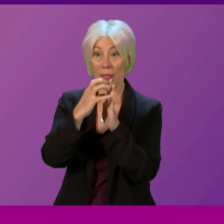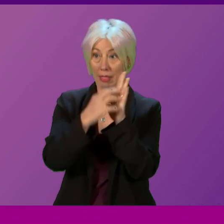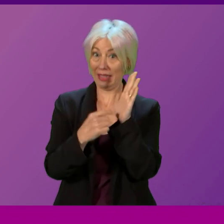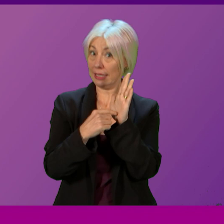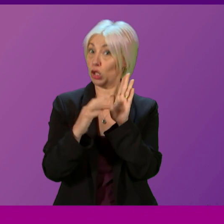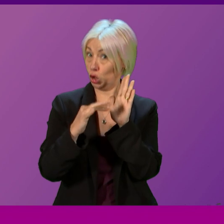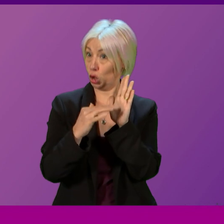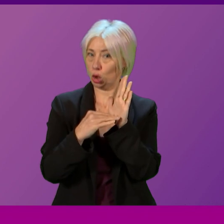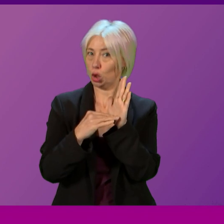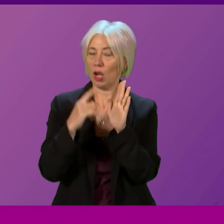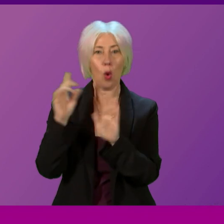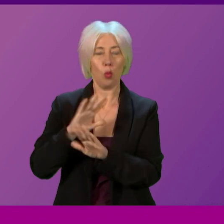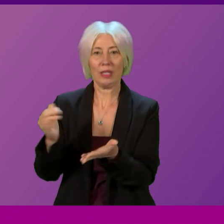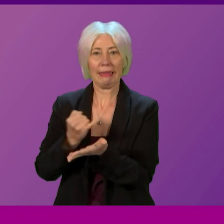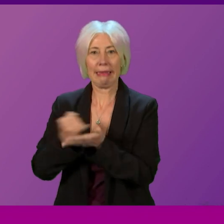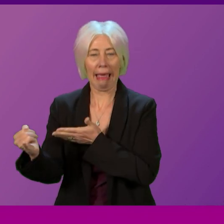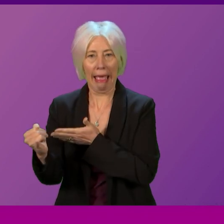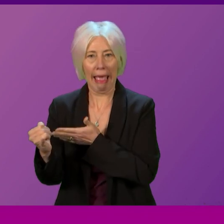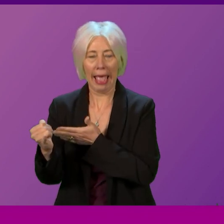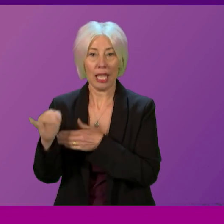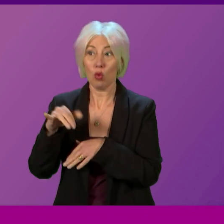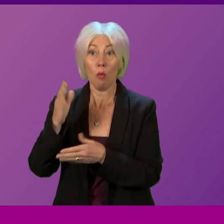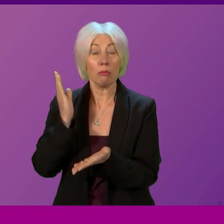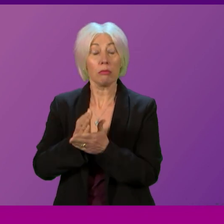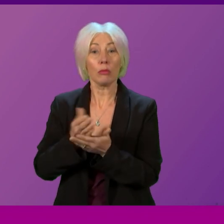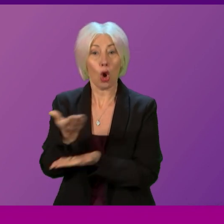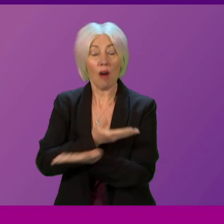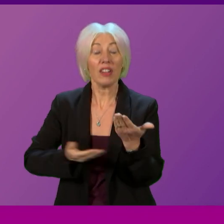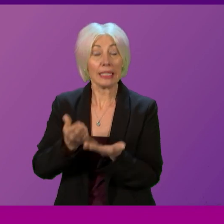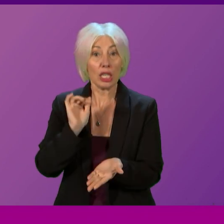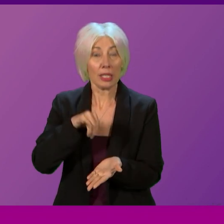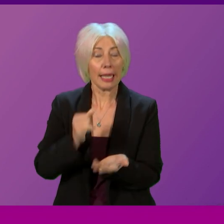I was not denying then that the conversation had taken place, and I am not denying it now.